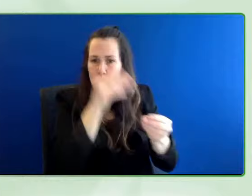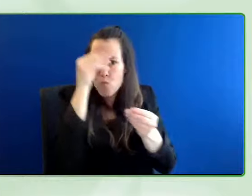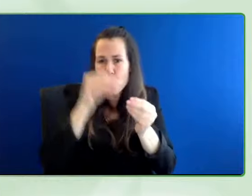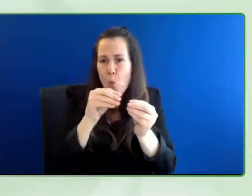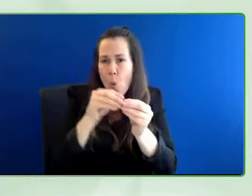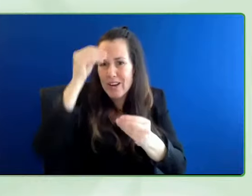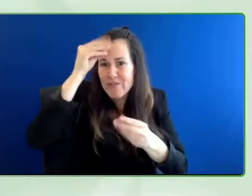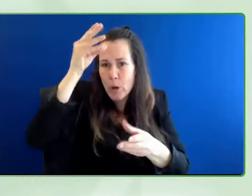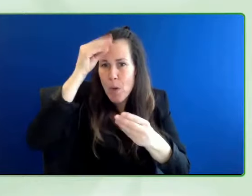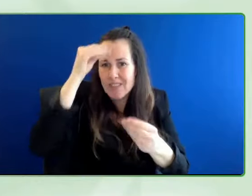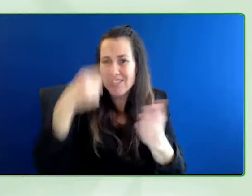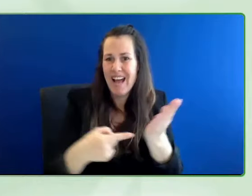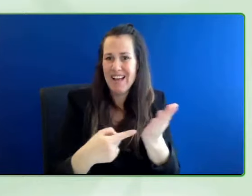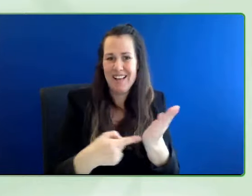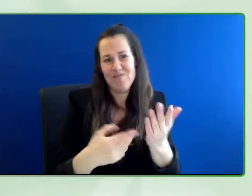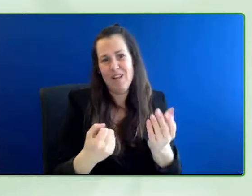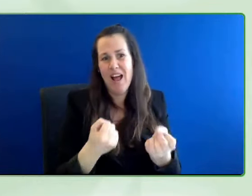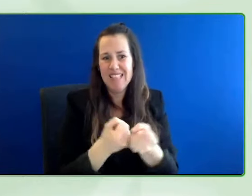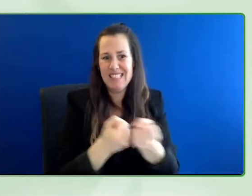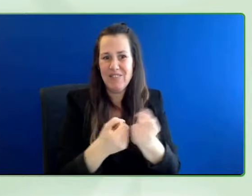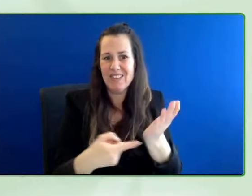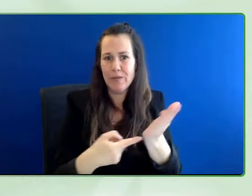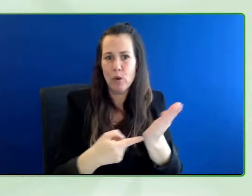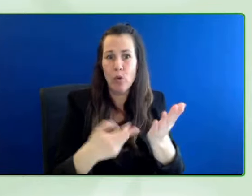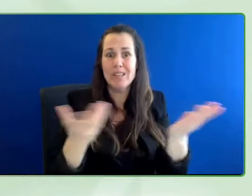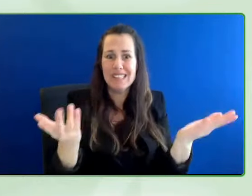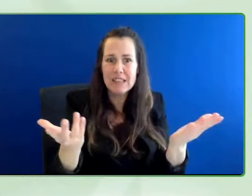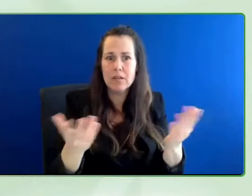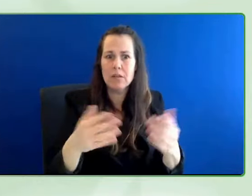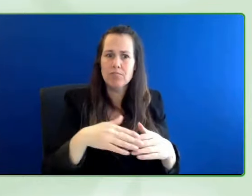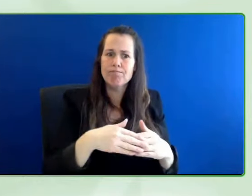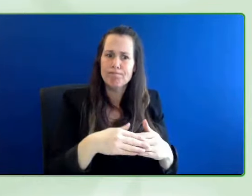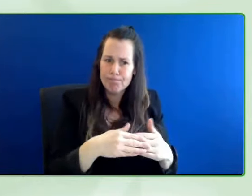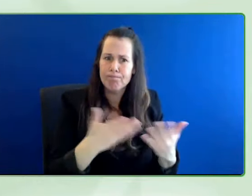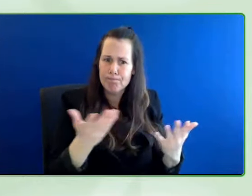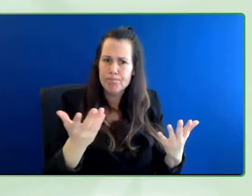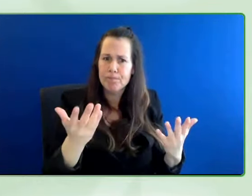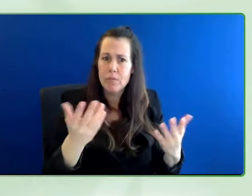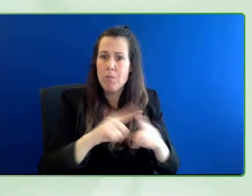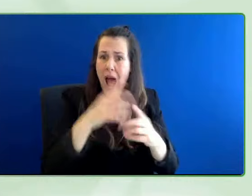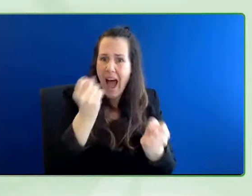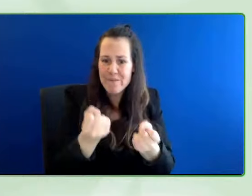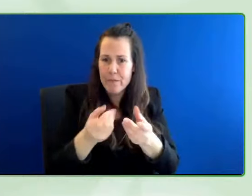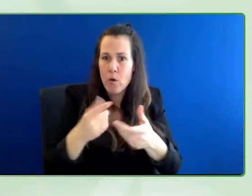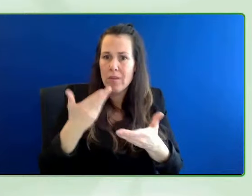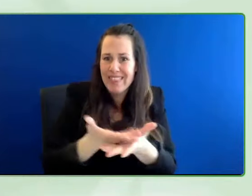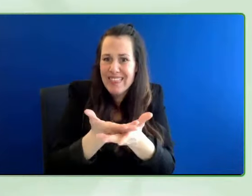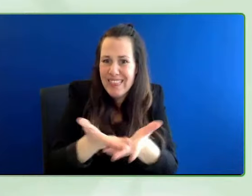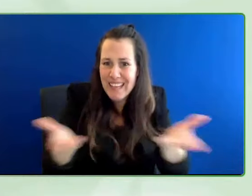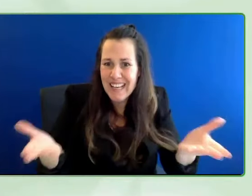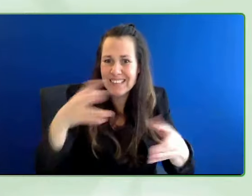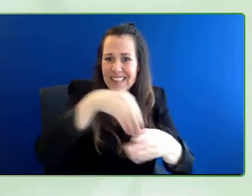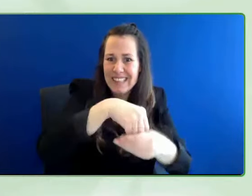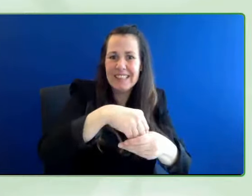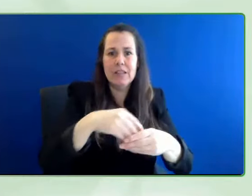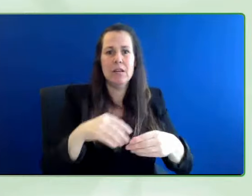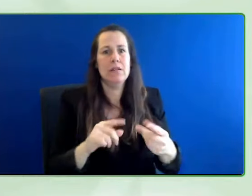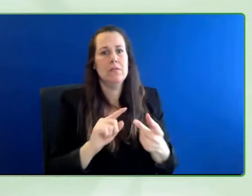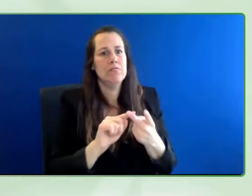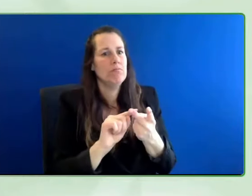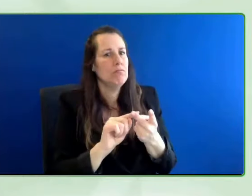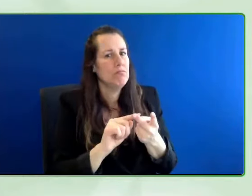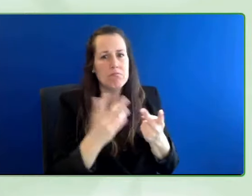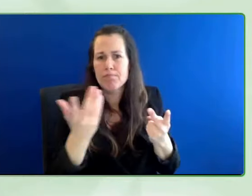I will say I would ask international organisations to disseminate good practice